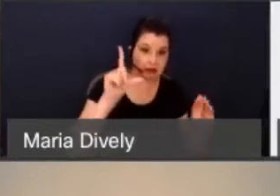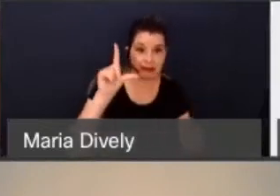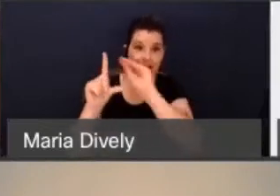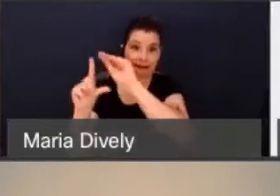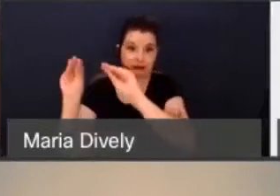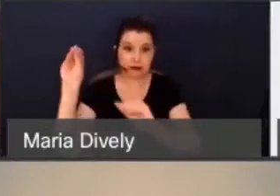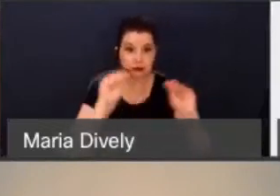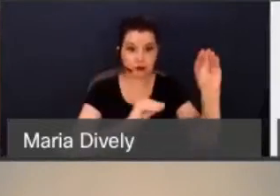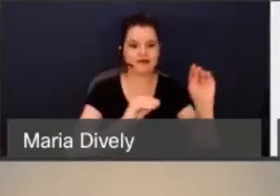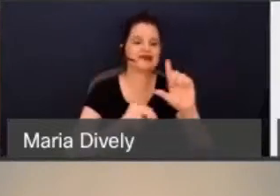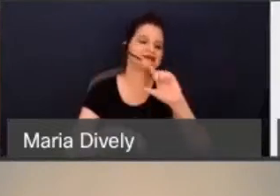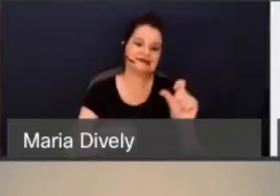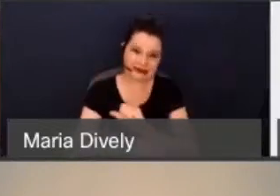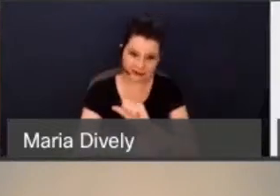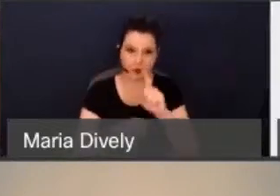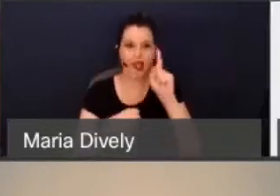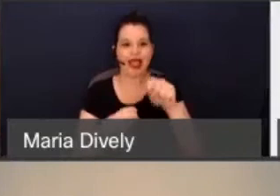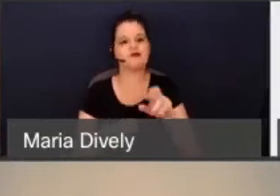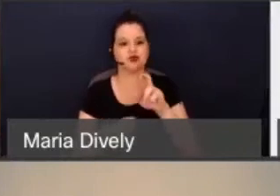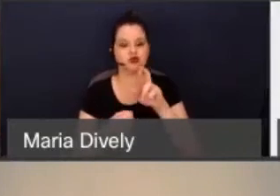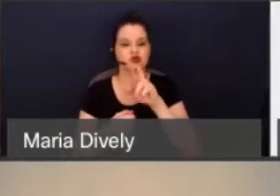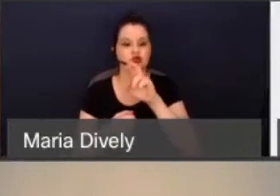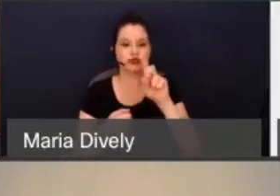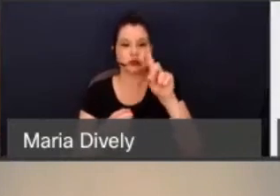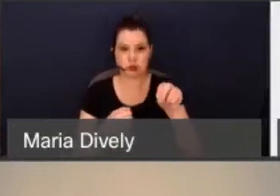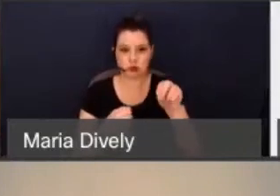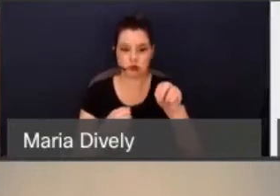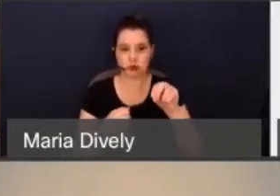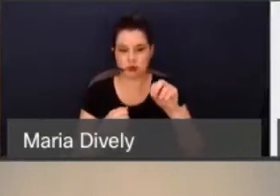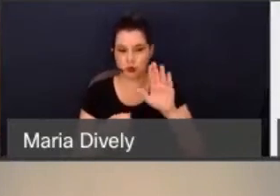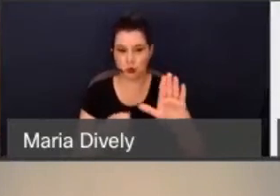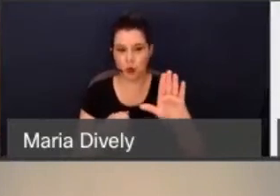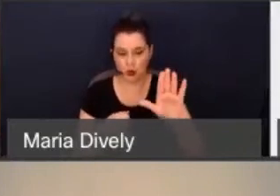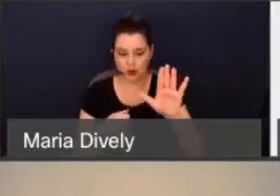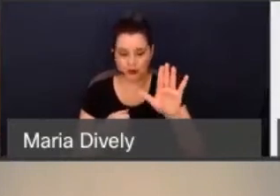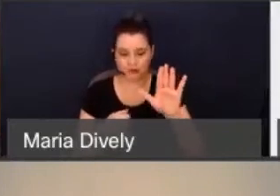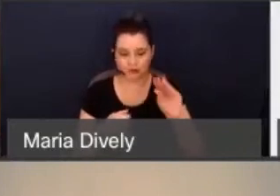then you're definitely going to have to redo your, um, your order.